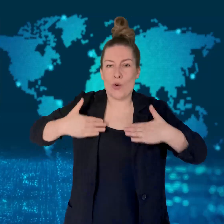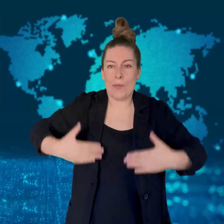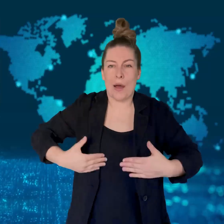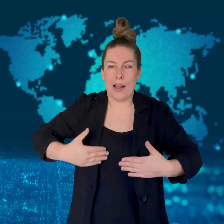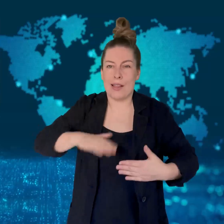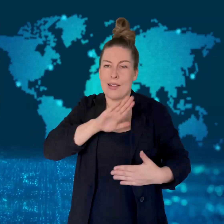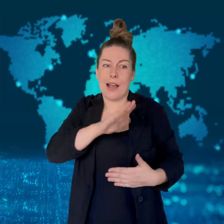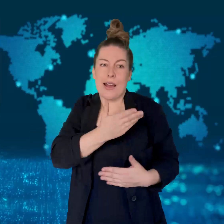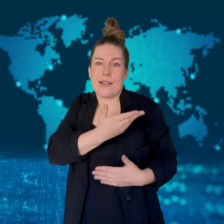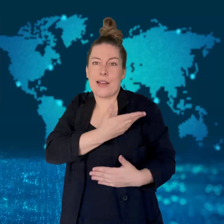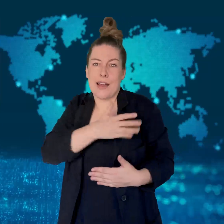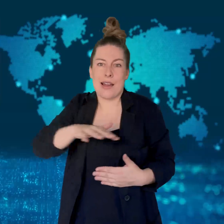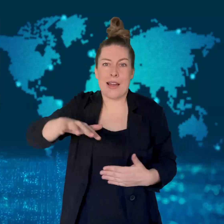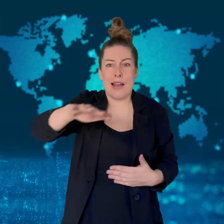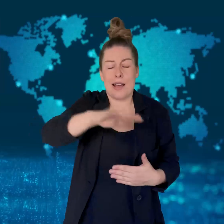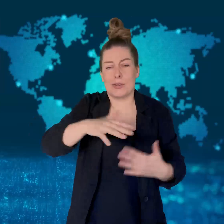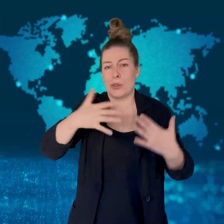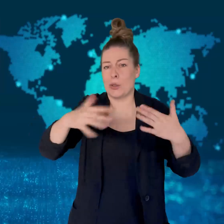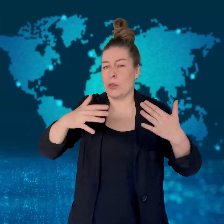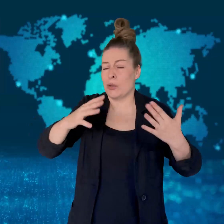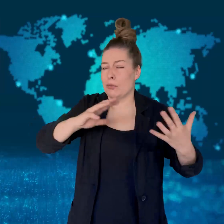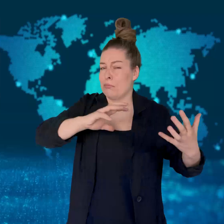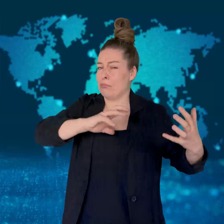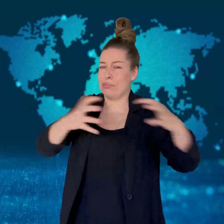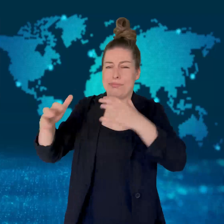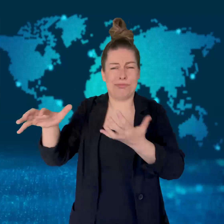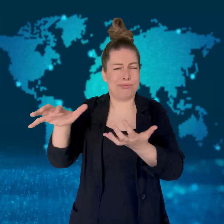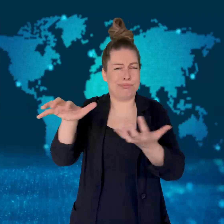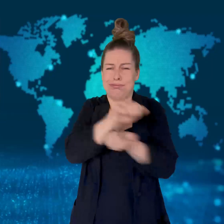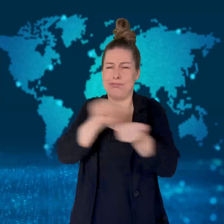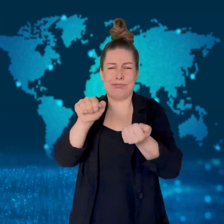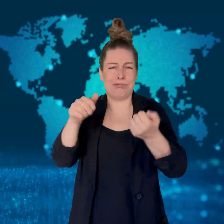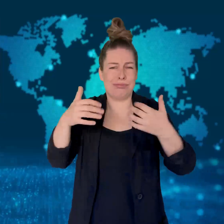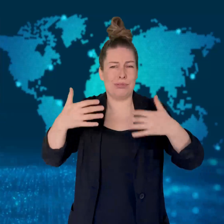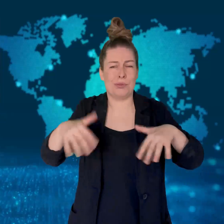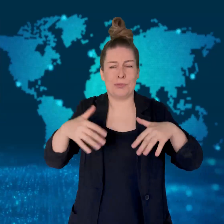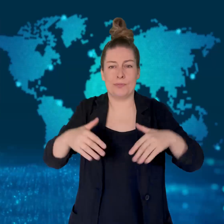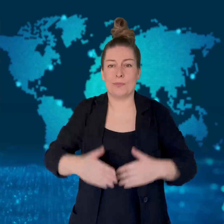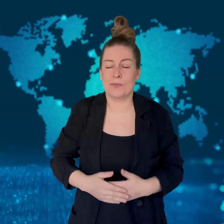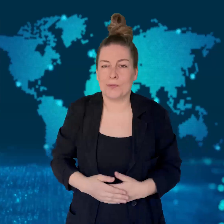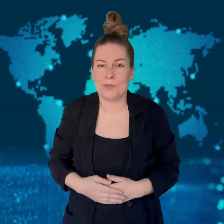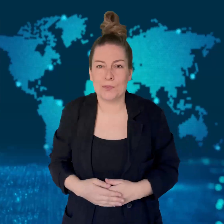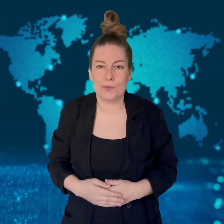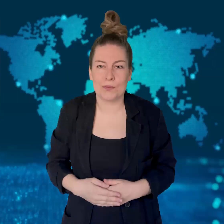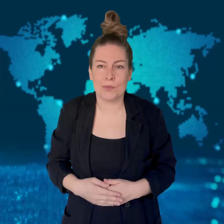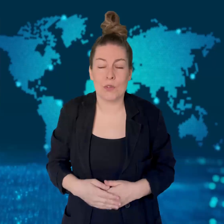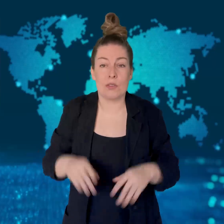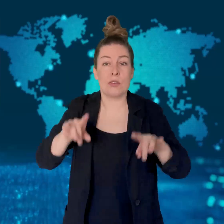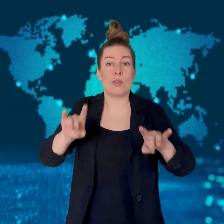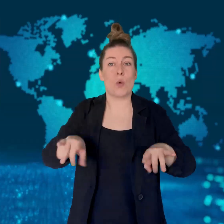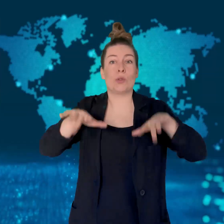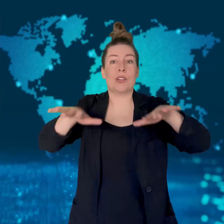several universities.